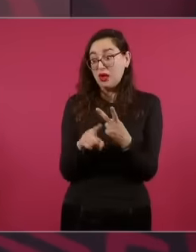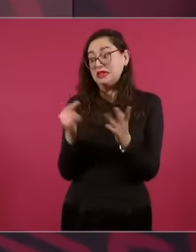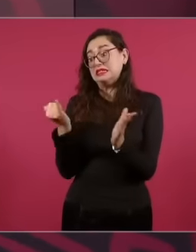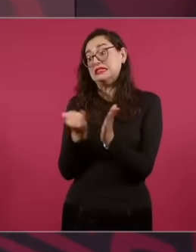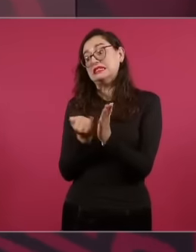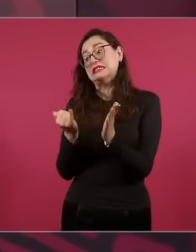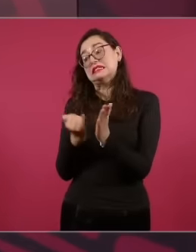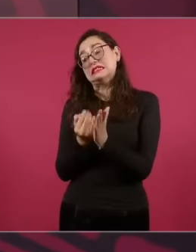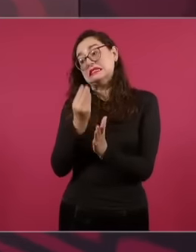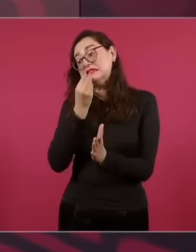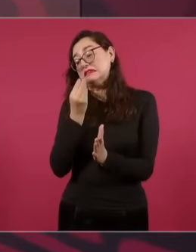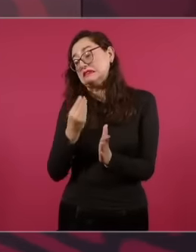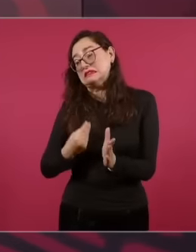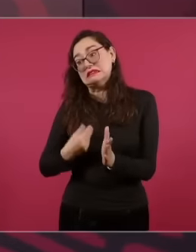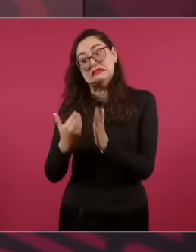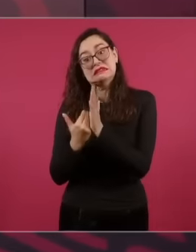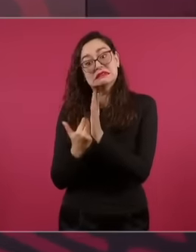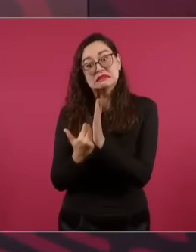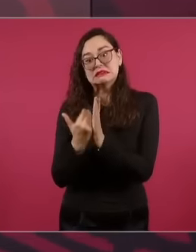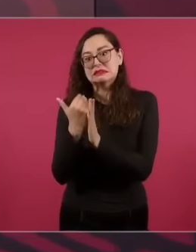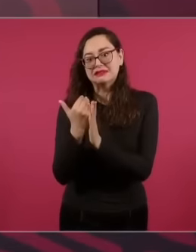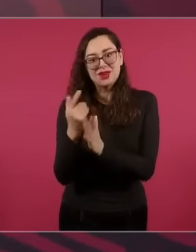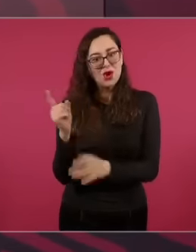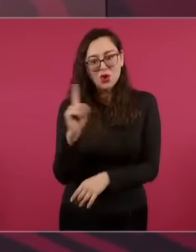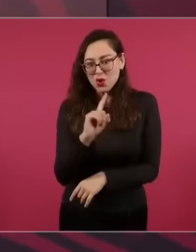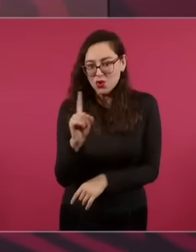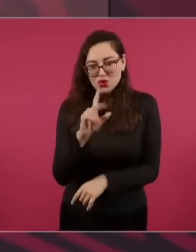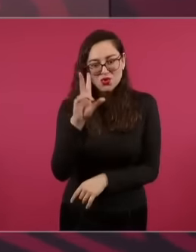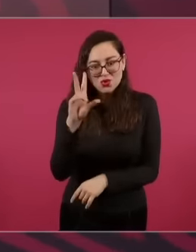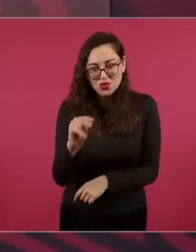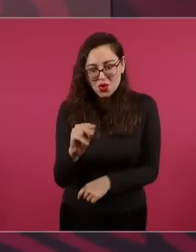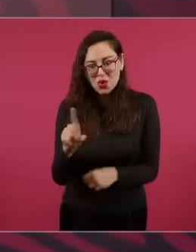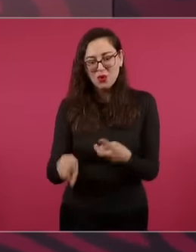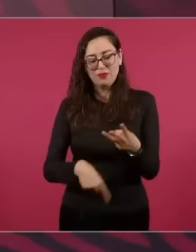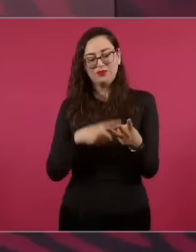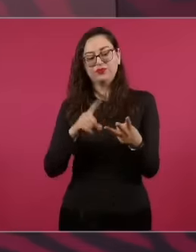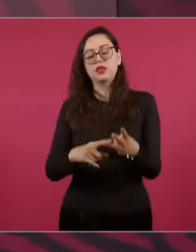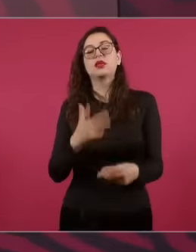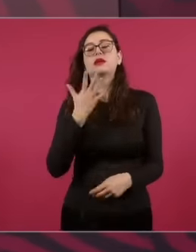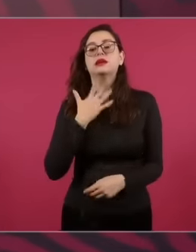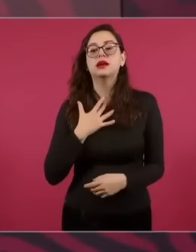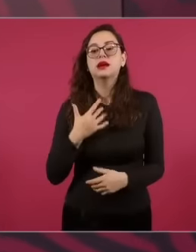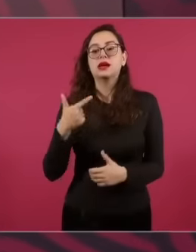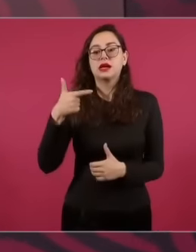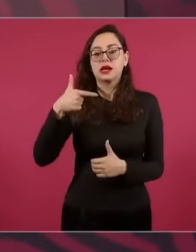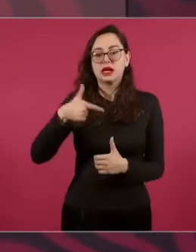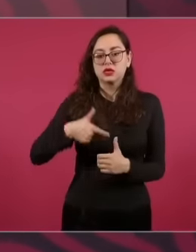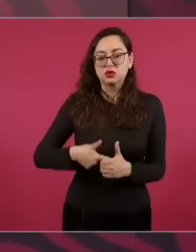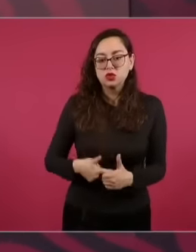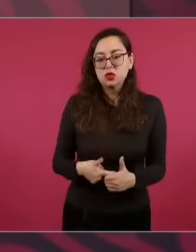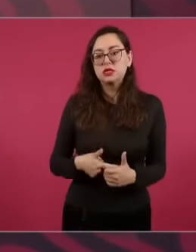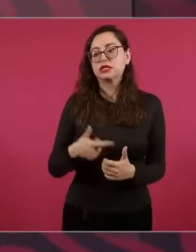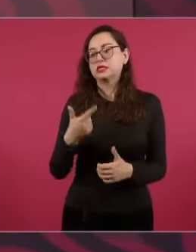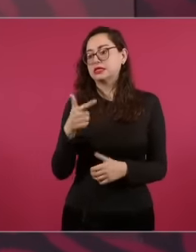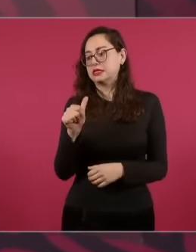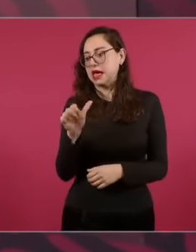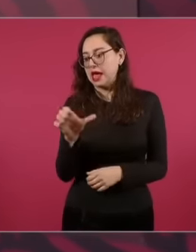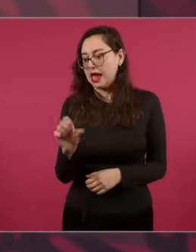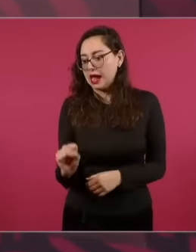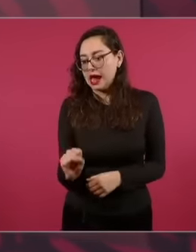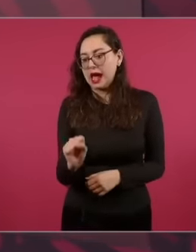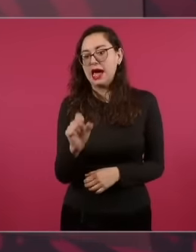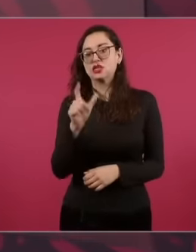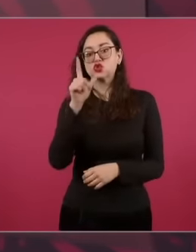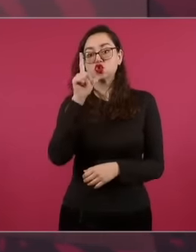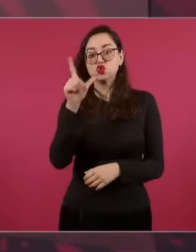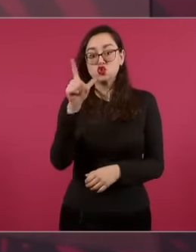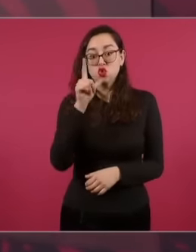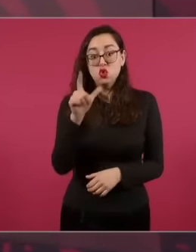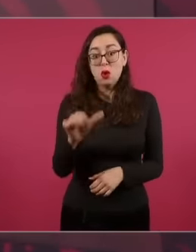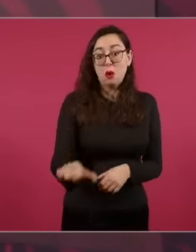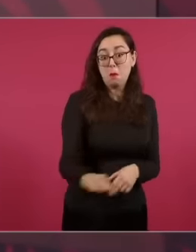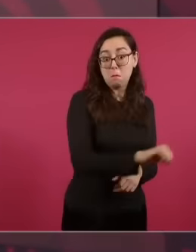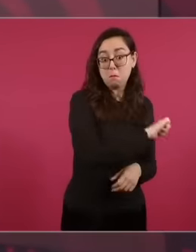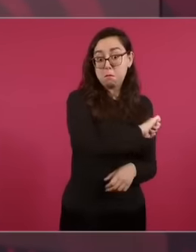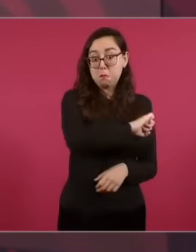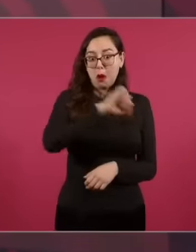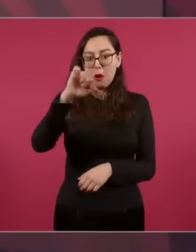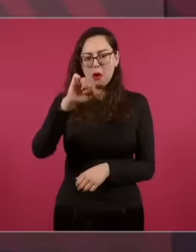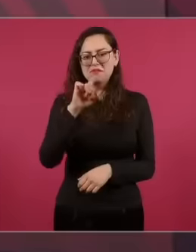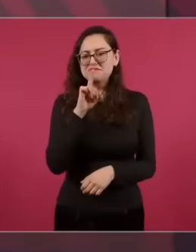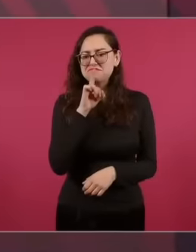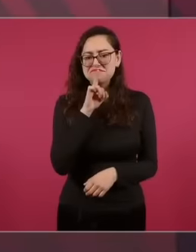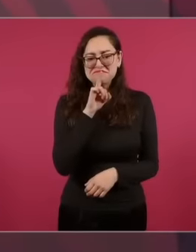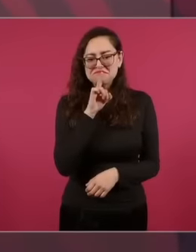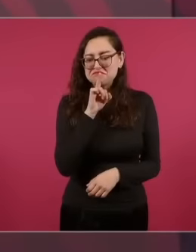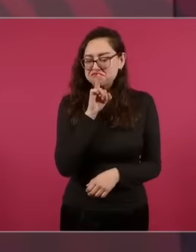not increasing the price of gasoline and electricity when there is corruption, as it was